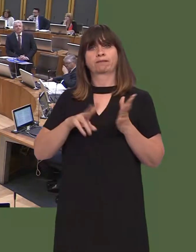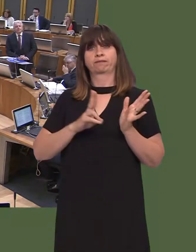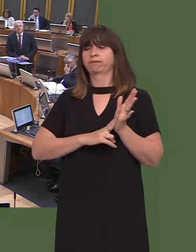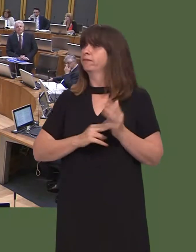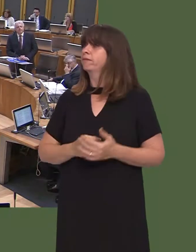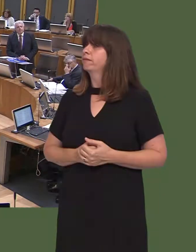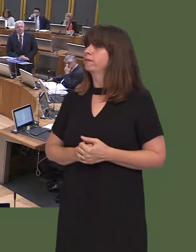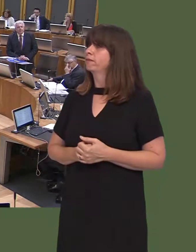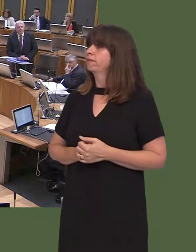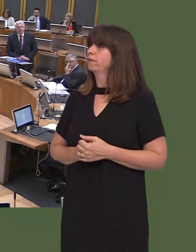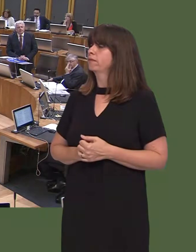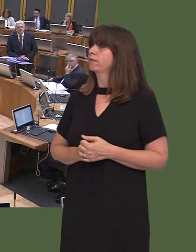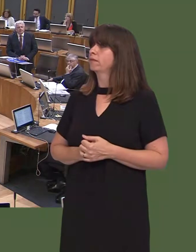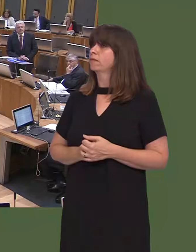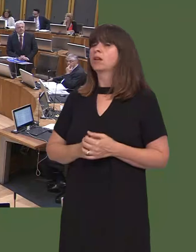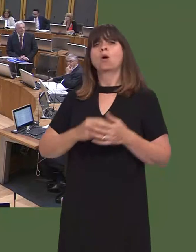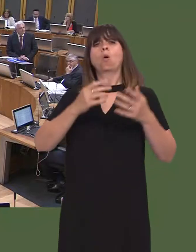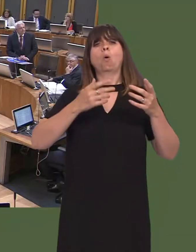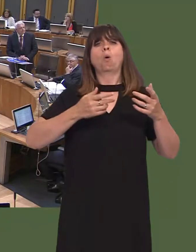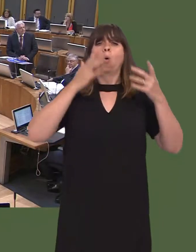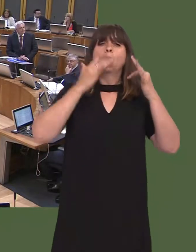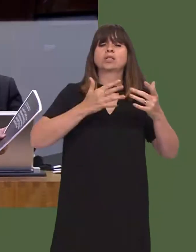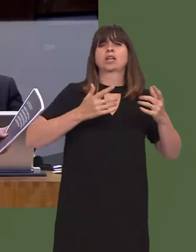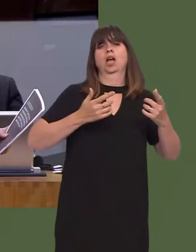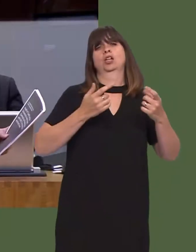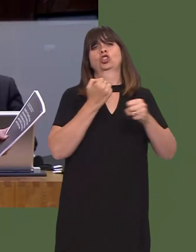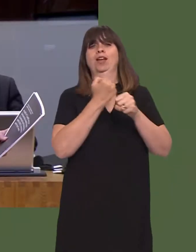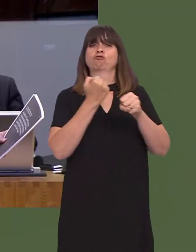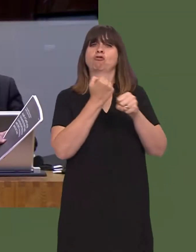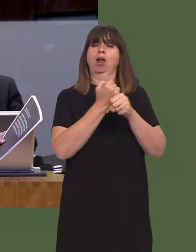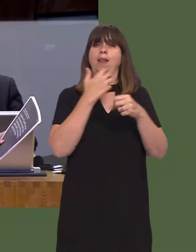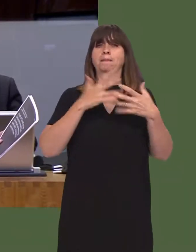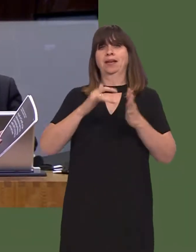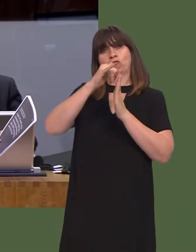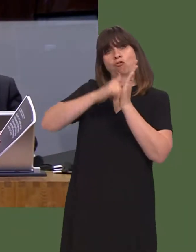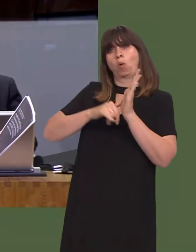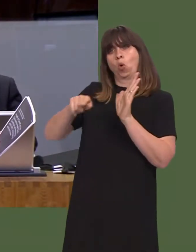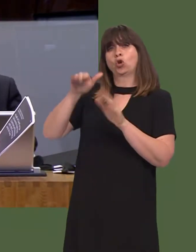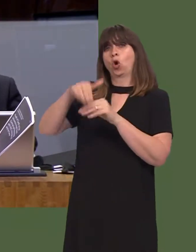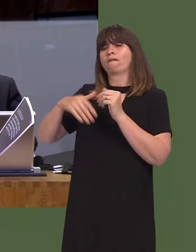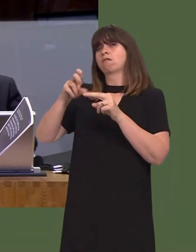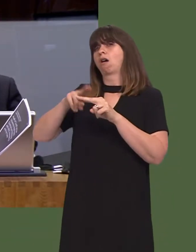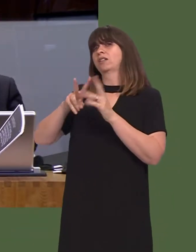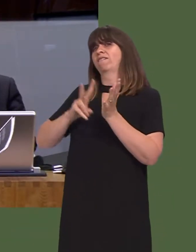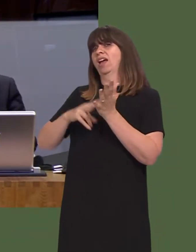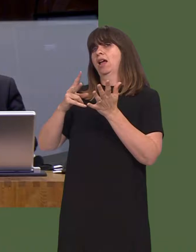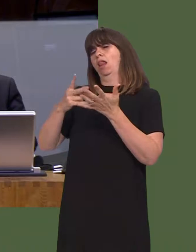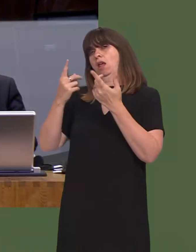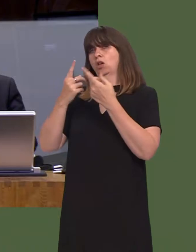Andrew R.T. Davies: Thank you, Presiding Officer. First Minister, yesterday the auditor general issued this report into the Cardiff and Vale university health boardís contractual relationships